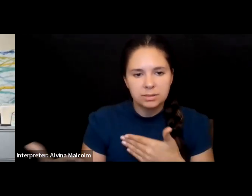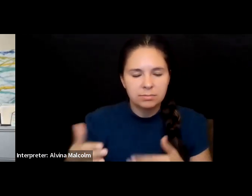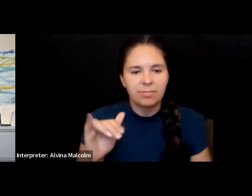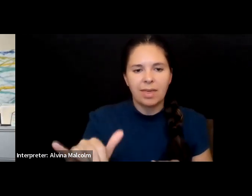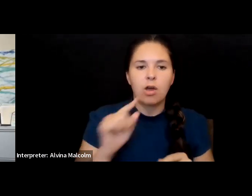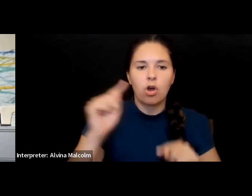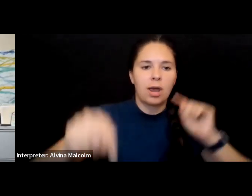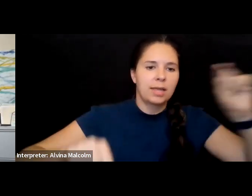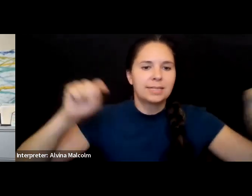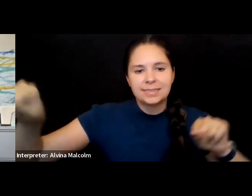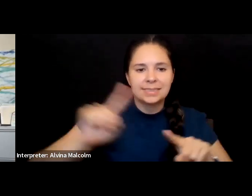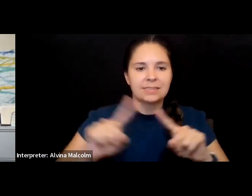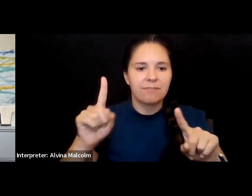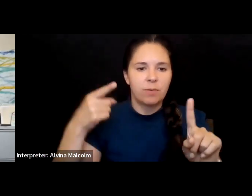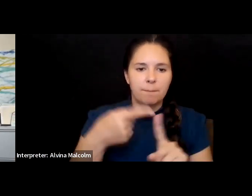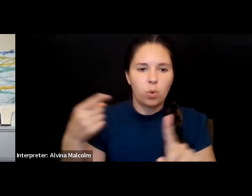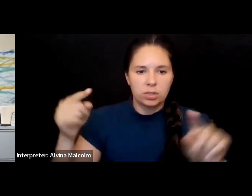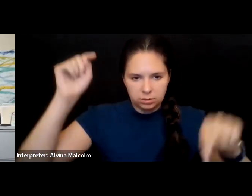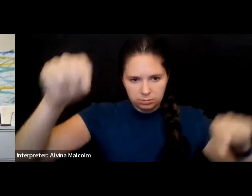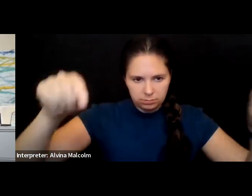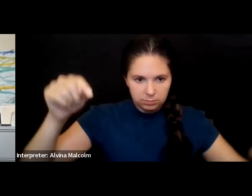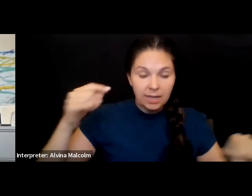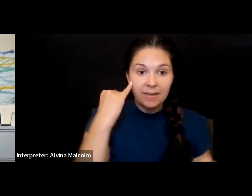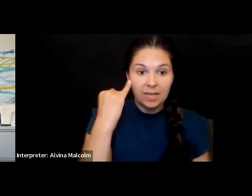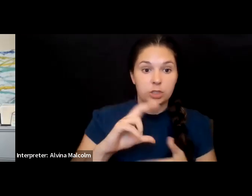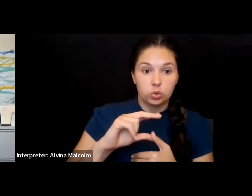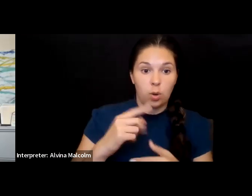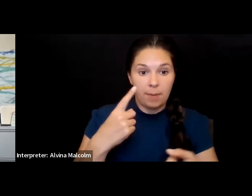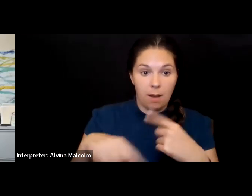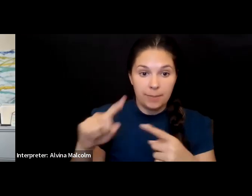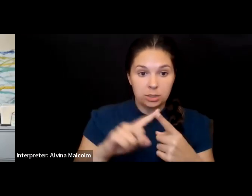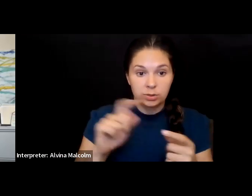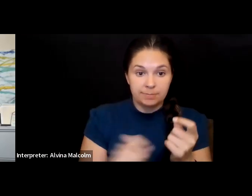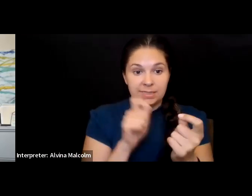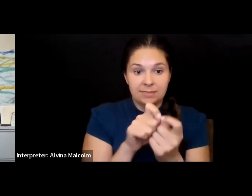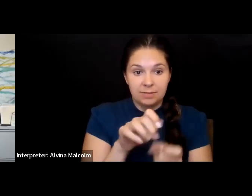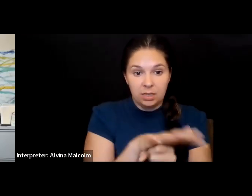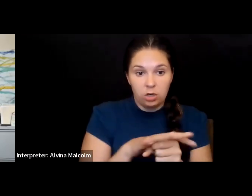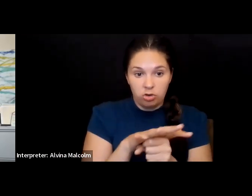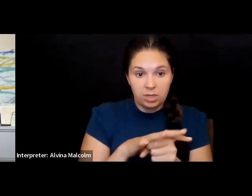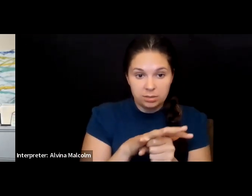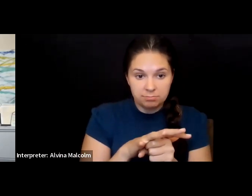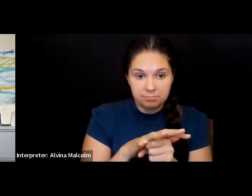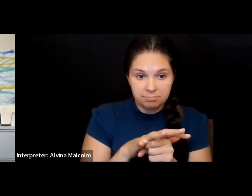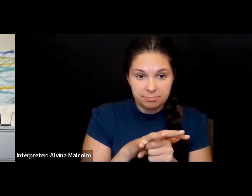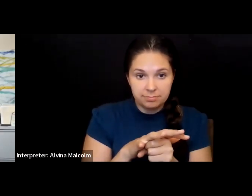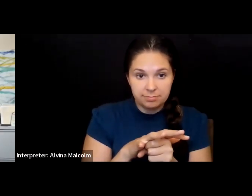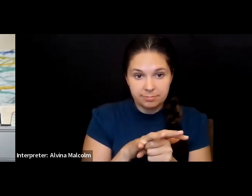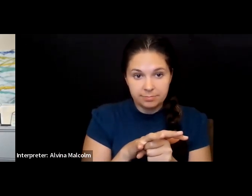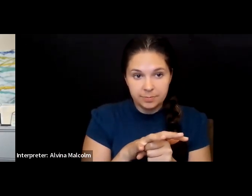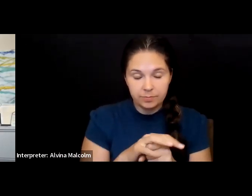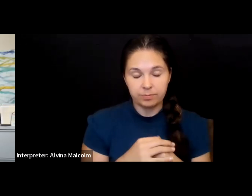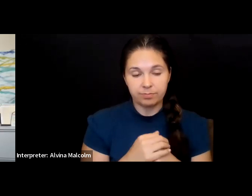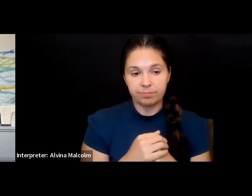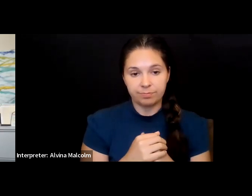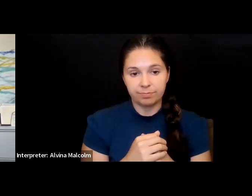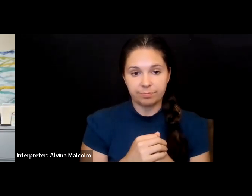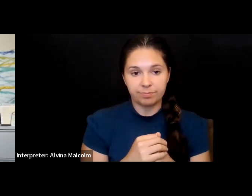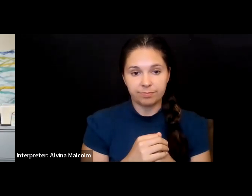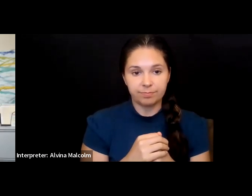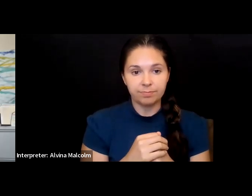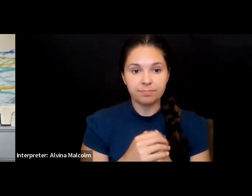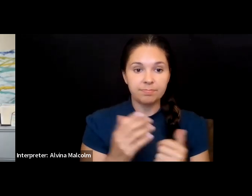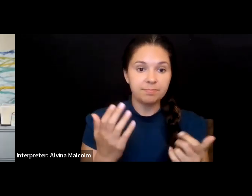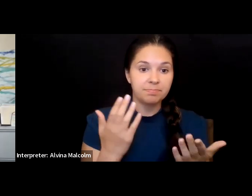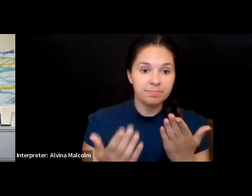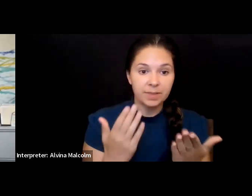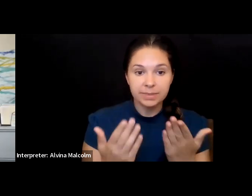everything got wet or blew away. Learn